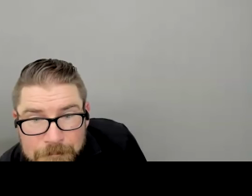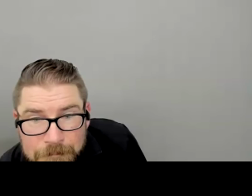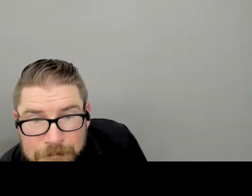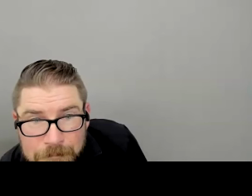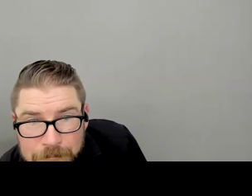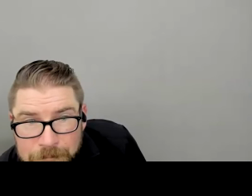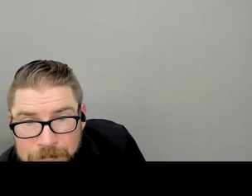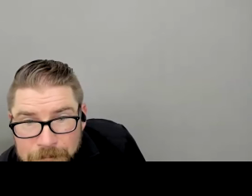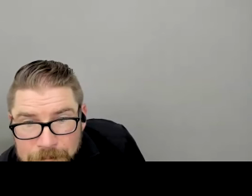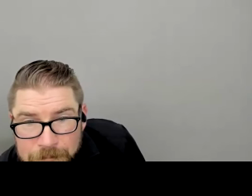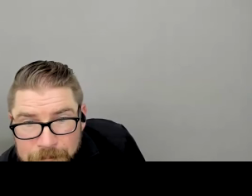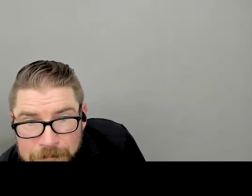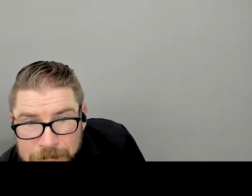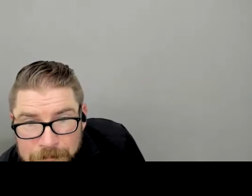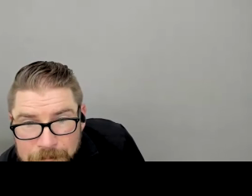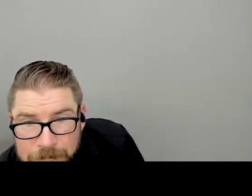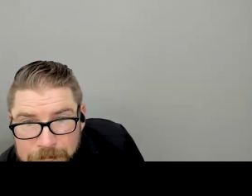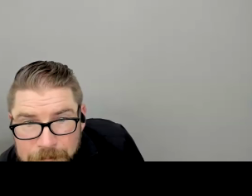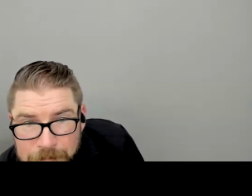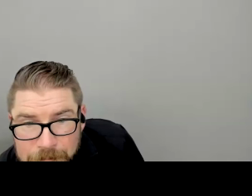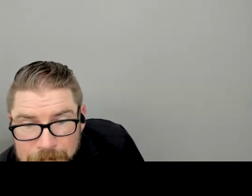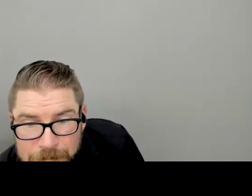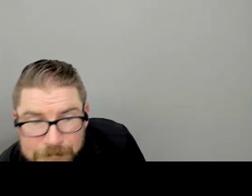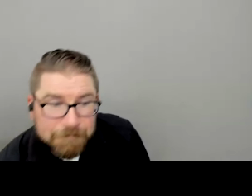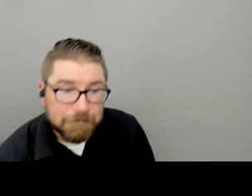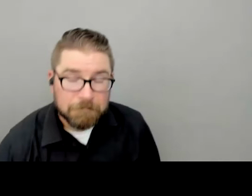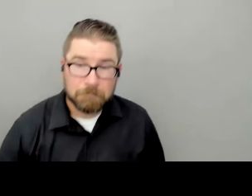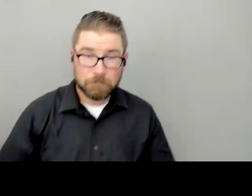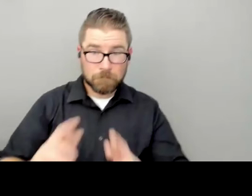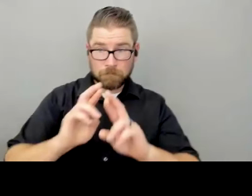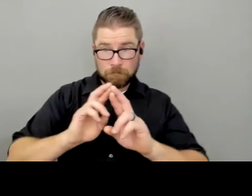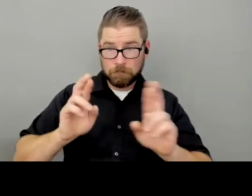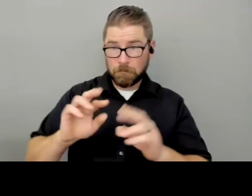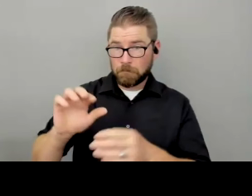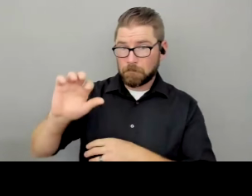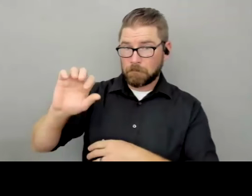We're ready to dive in. Okay, so, Ashley, could you get us to the next slide?